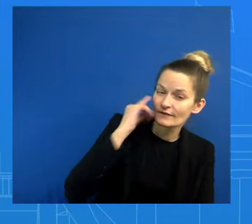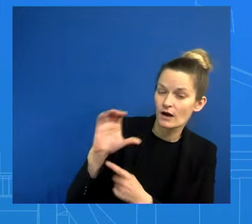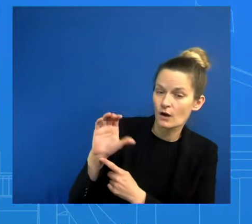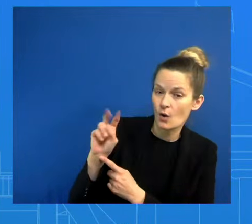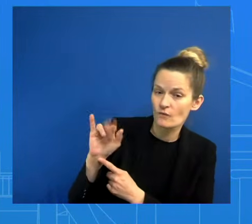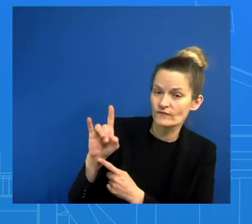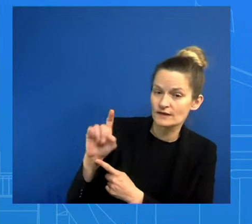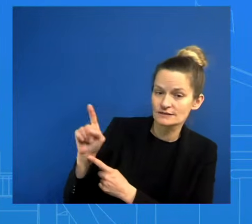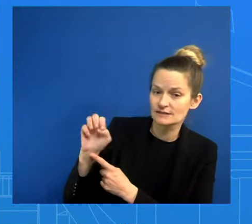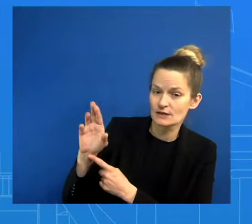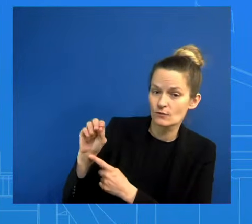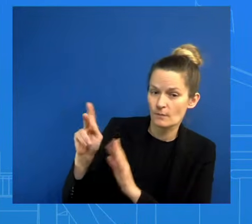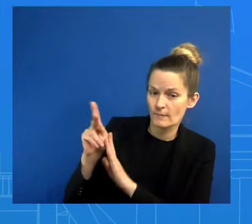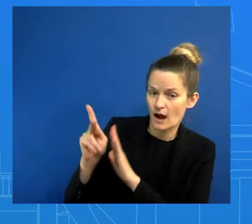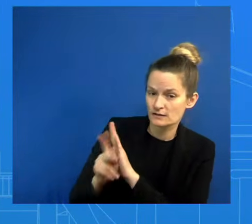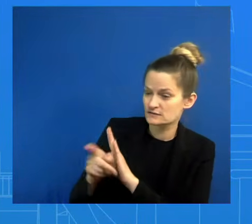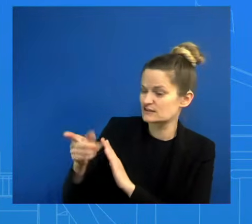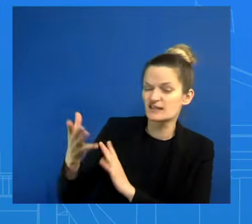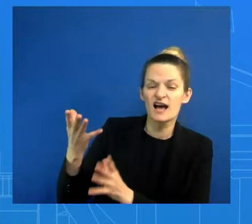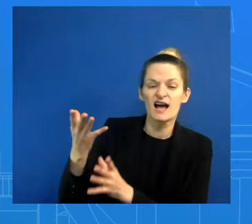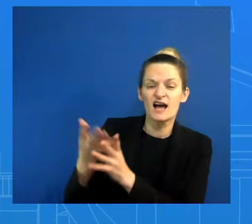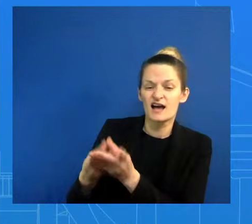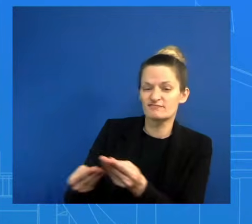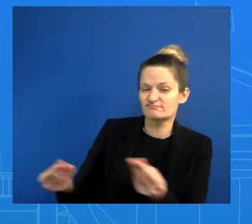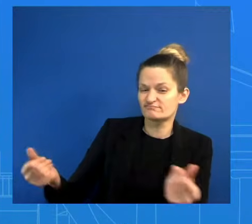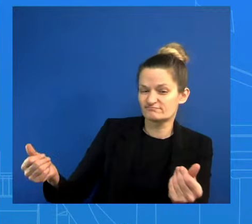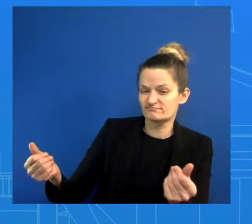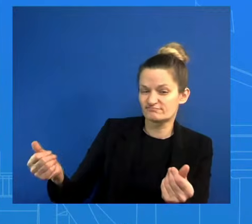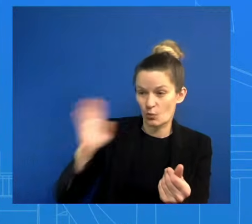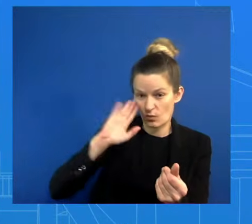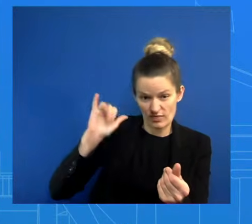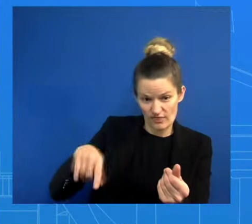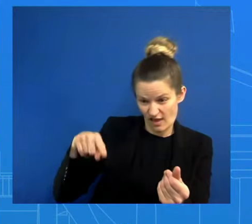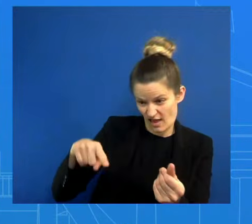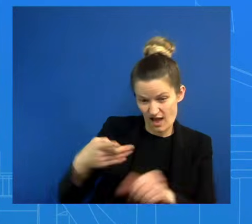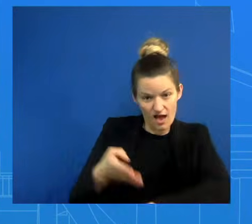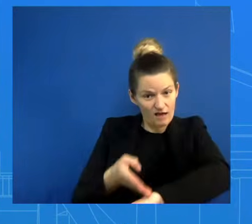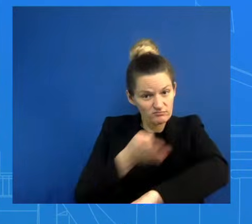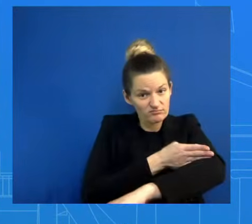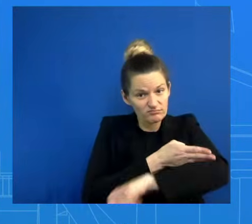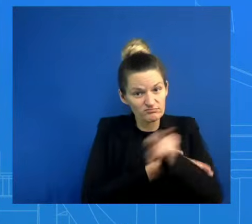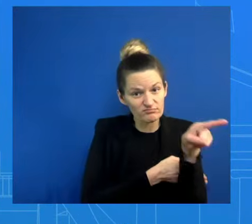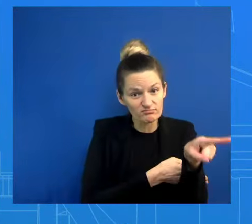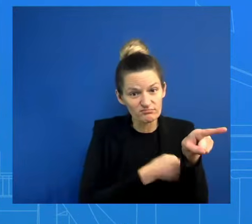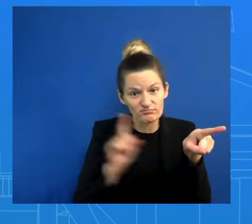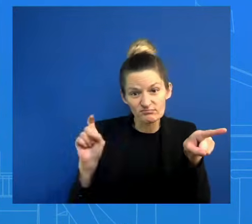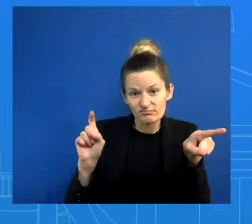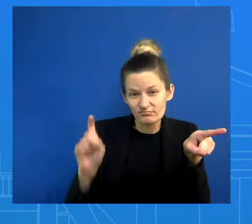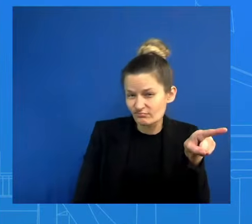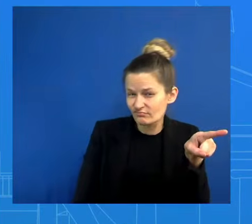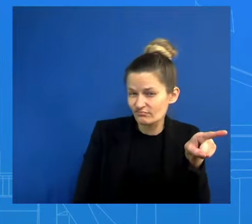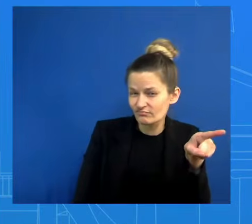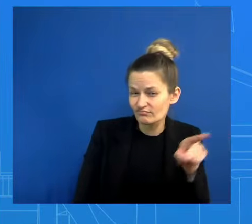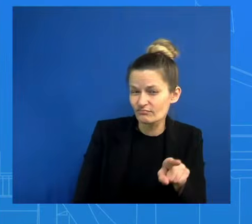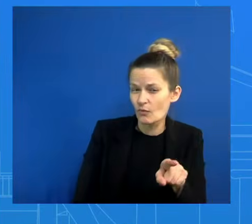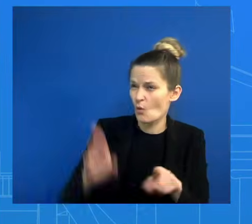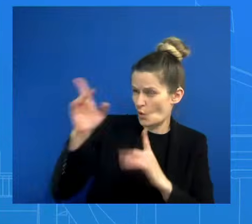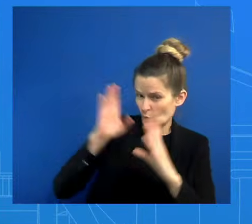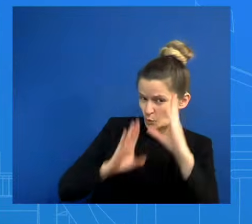about if there are wide-scale outbreaks of COVID in China now that they have eased this policy? Ms. Jean-Pierre: So, any PR- -- any policies of the PRC --